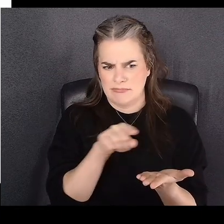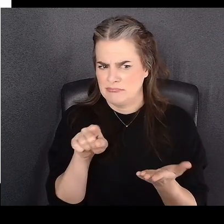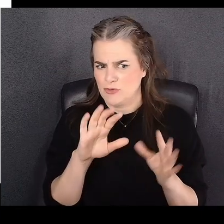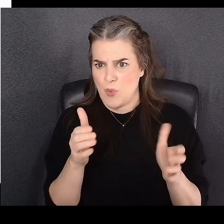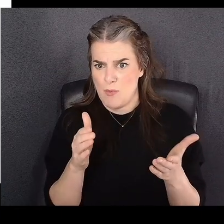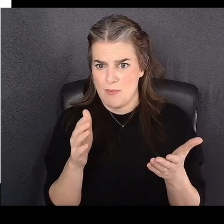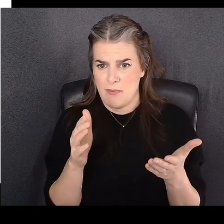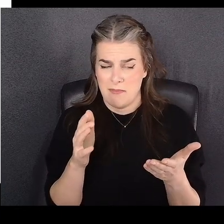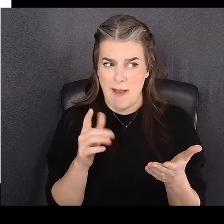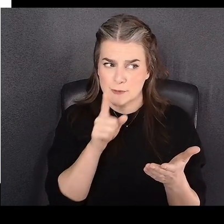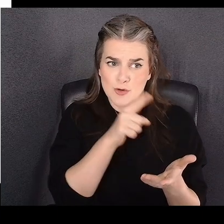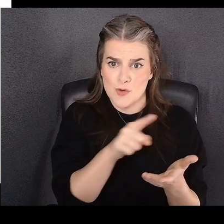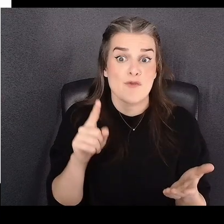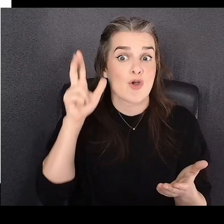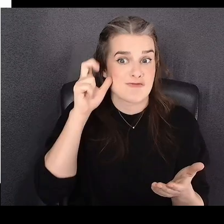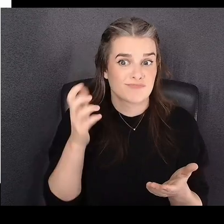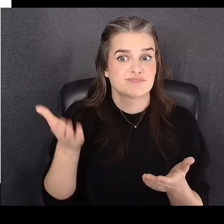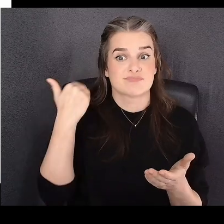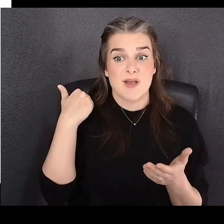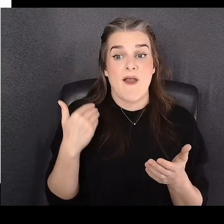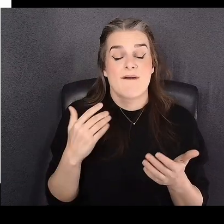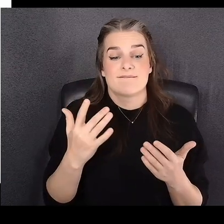But my famous low tech example is something like a card holder.